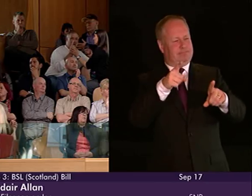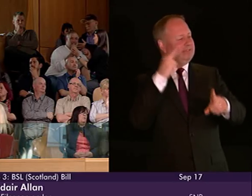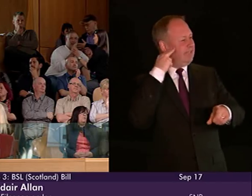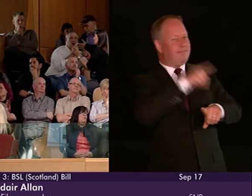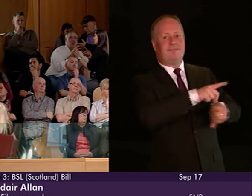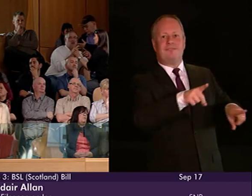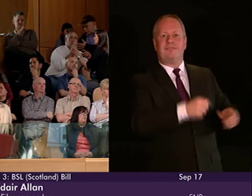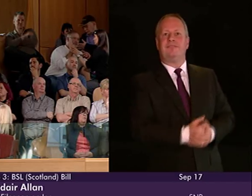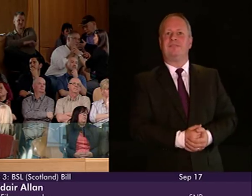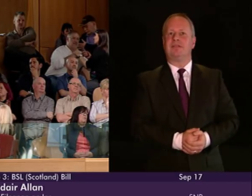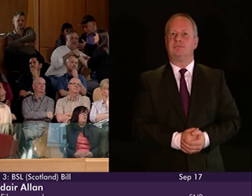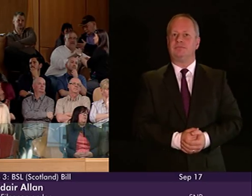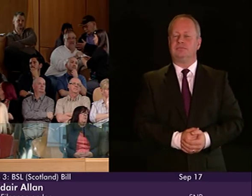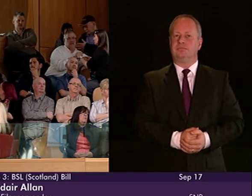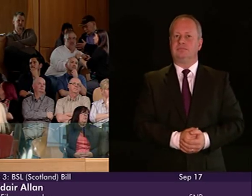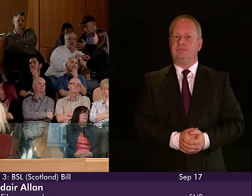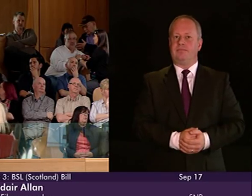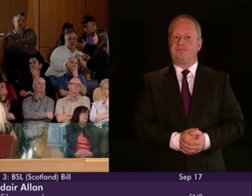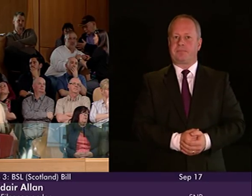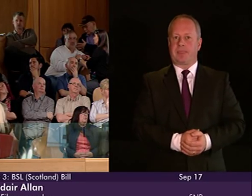they serve. This year, we have provided